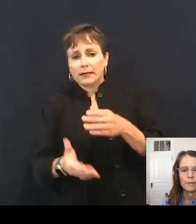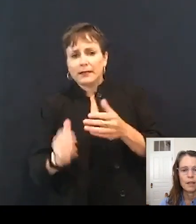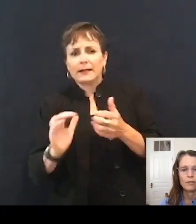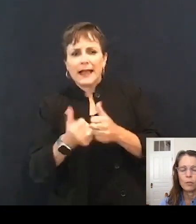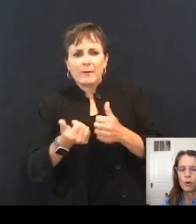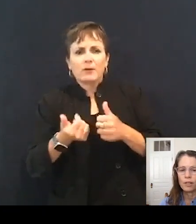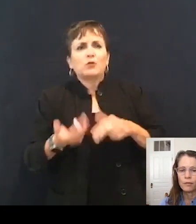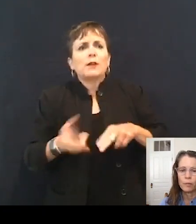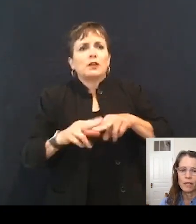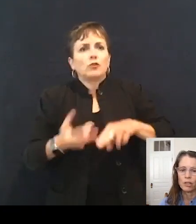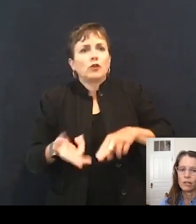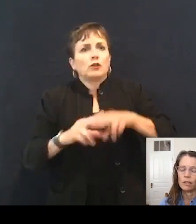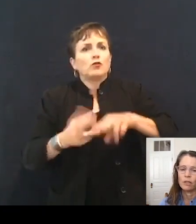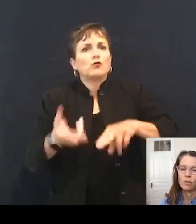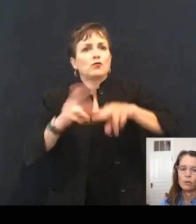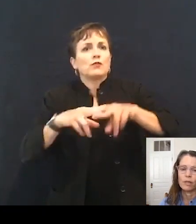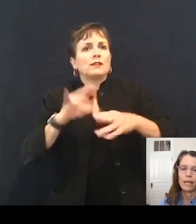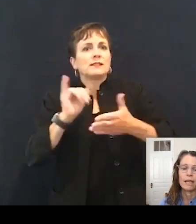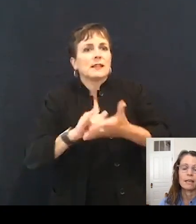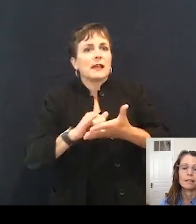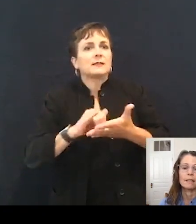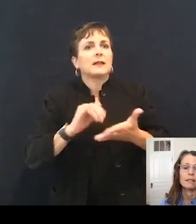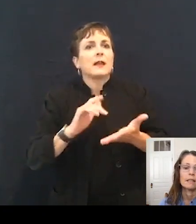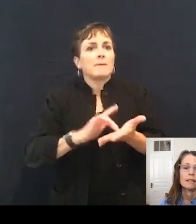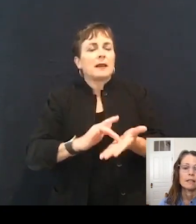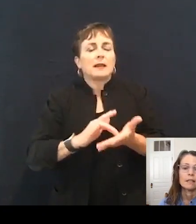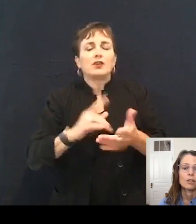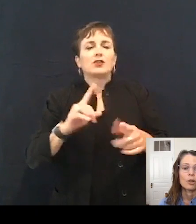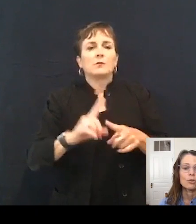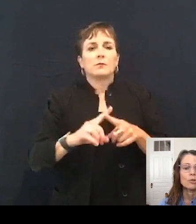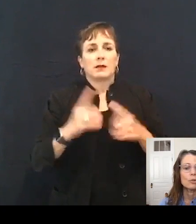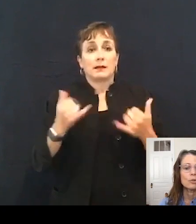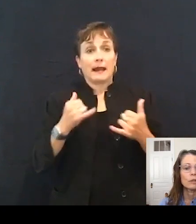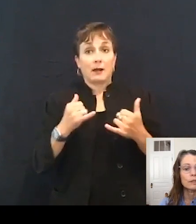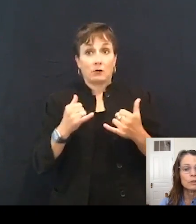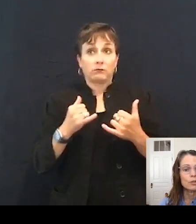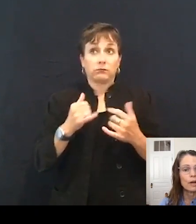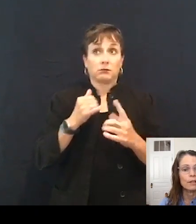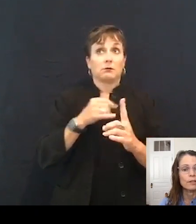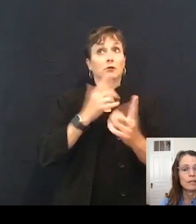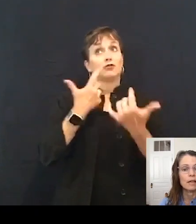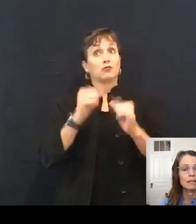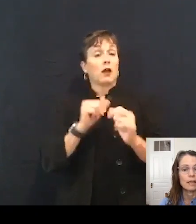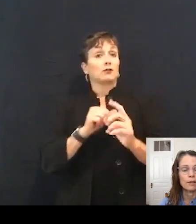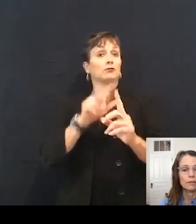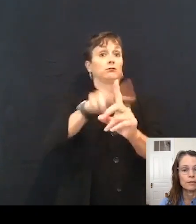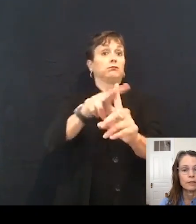For more information, you can go to clinicaltrials.gov.